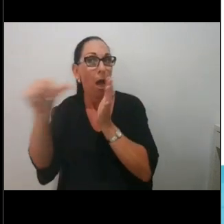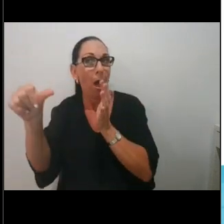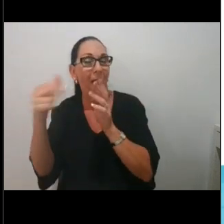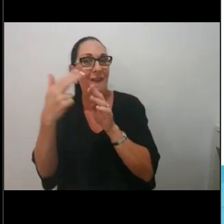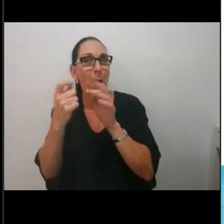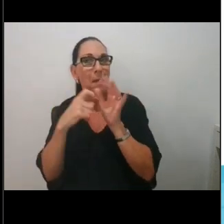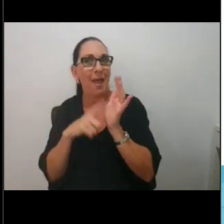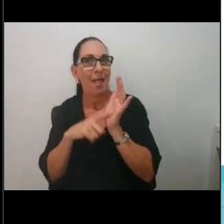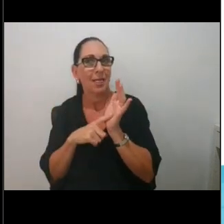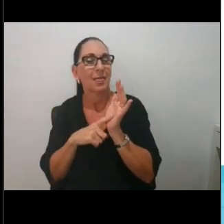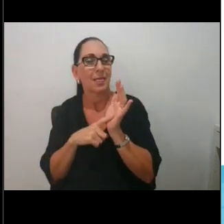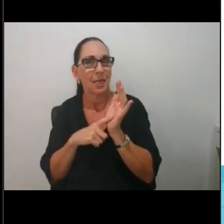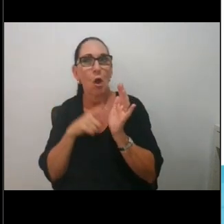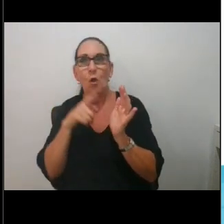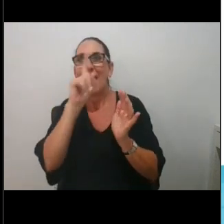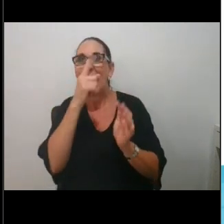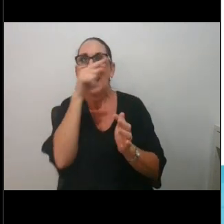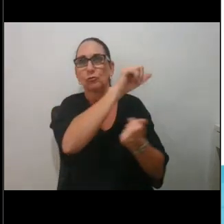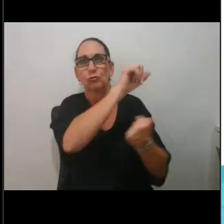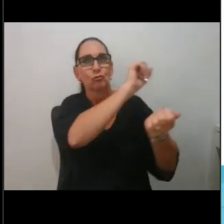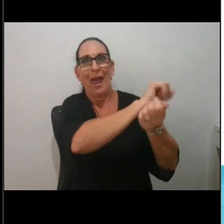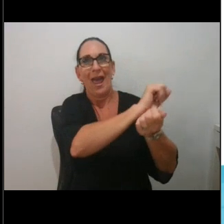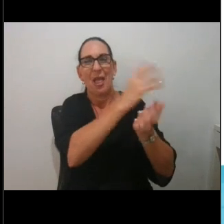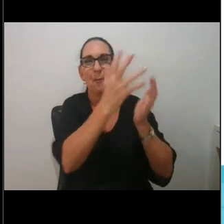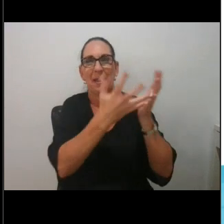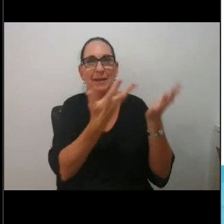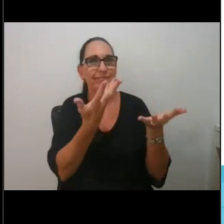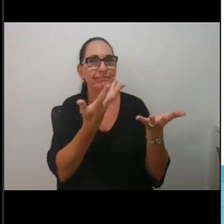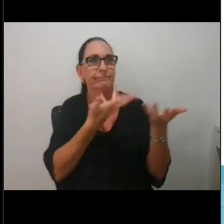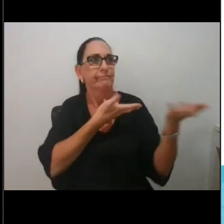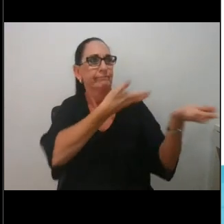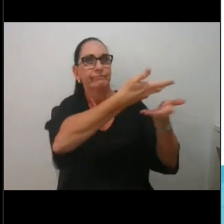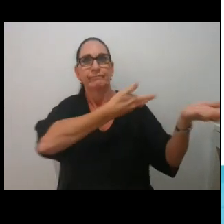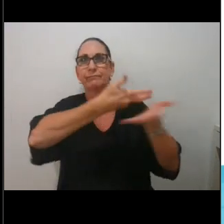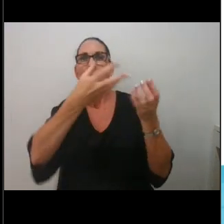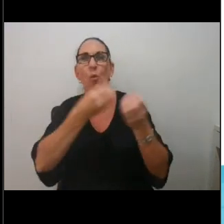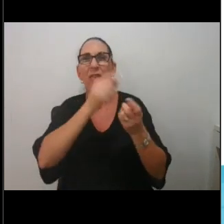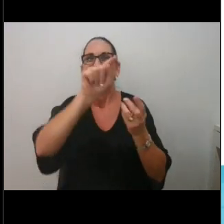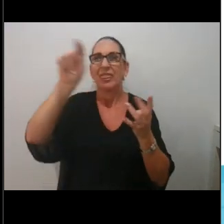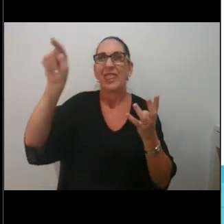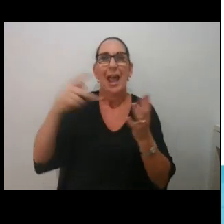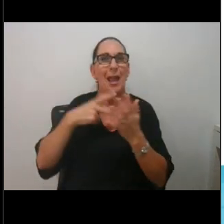can't interact with all the agencies that um that that Court Link wants to refer you to need to be